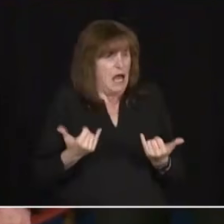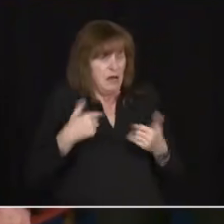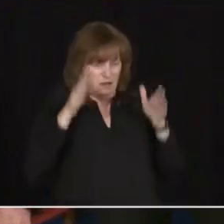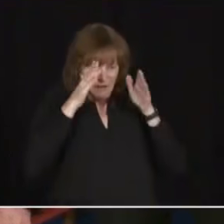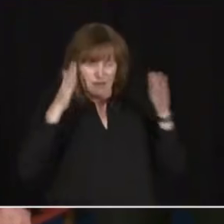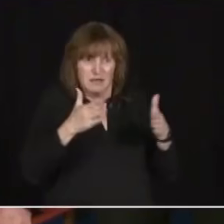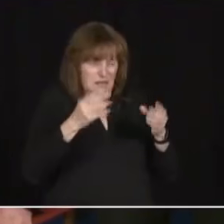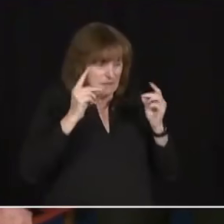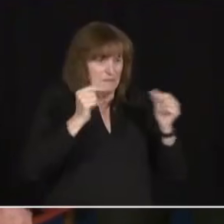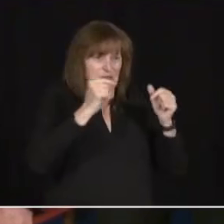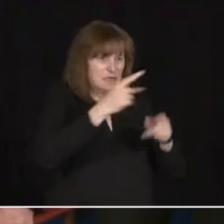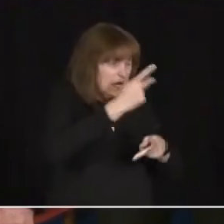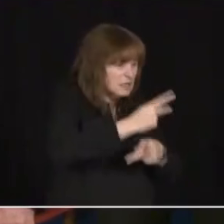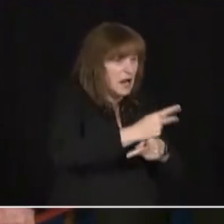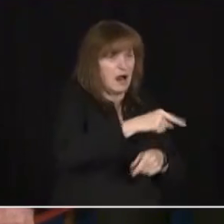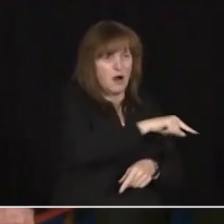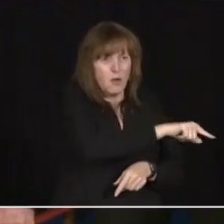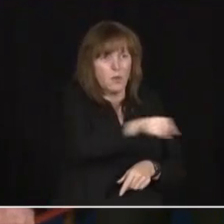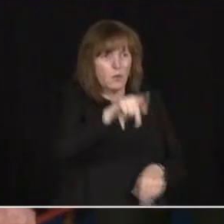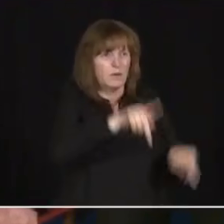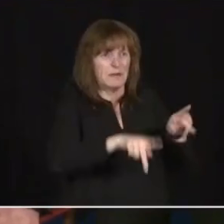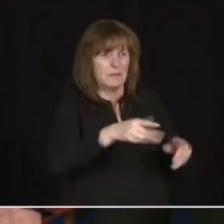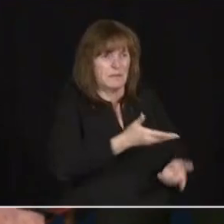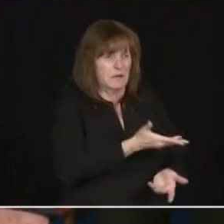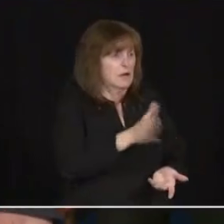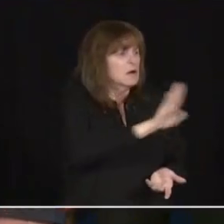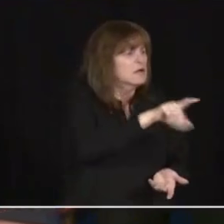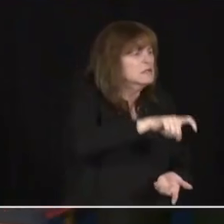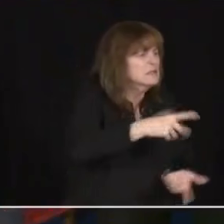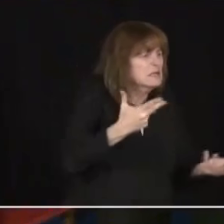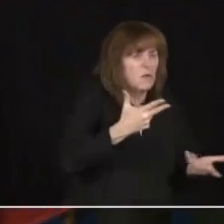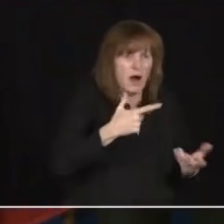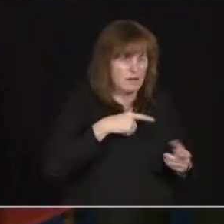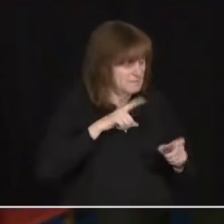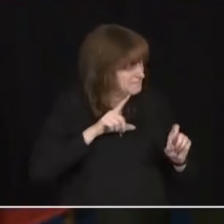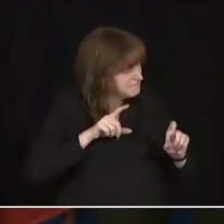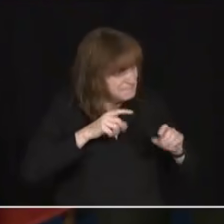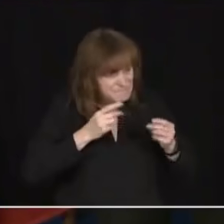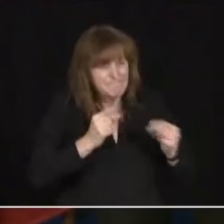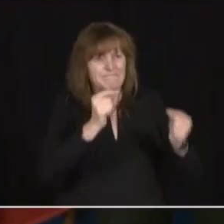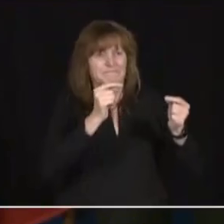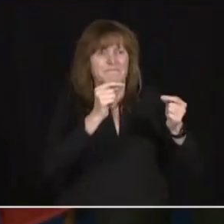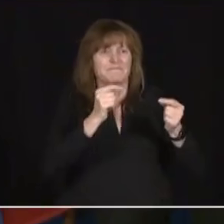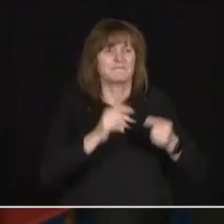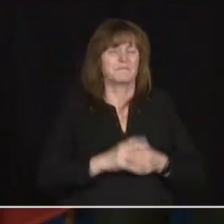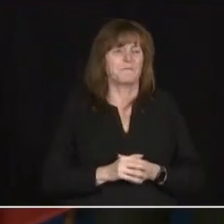remain afterwards that we will have to deal with. But, right now, it's very important that we deal